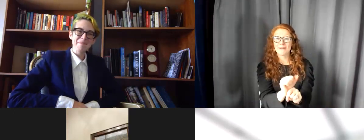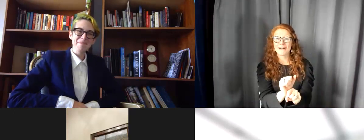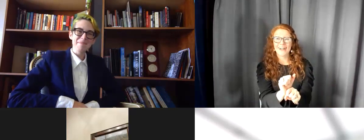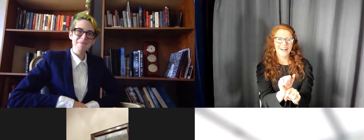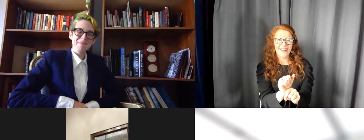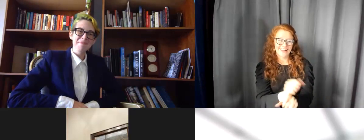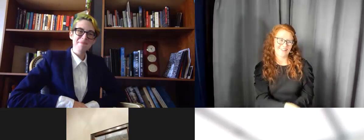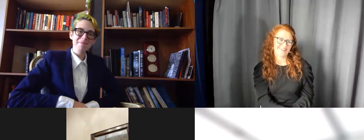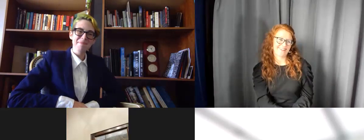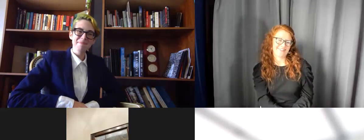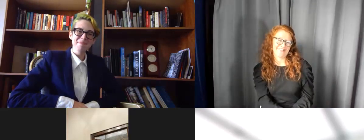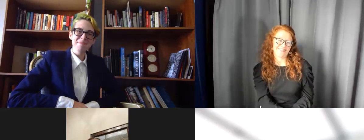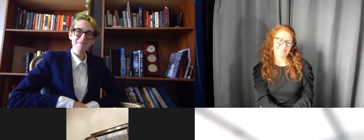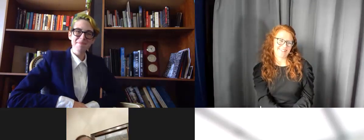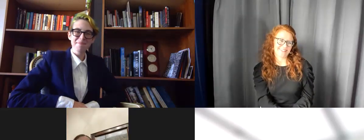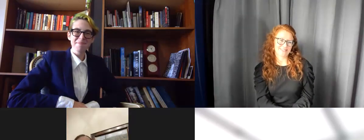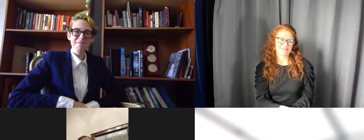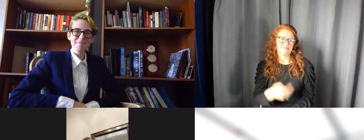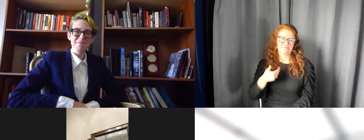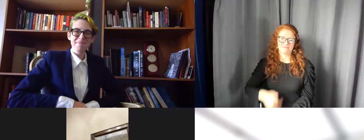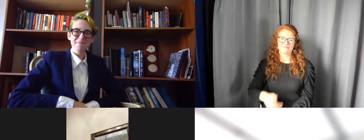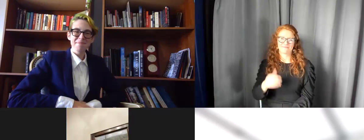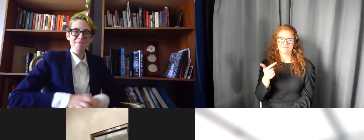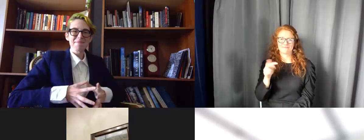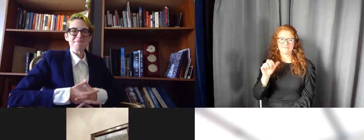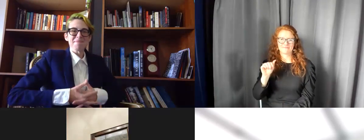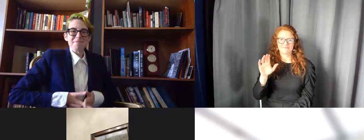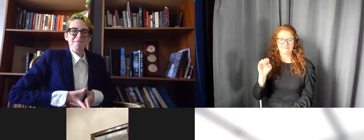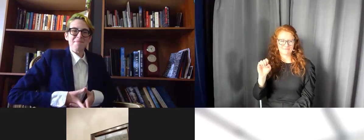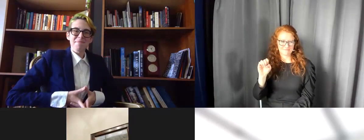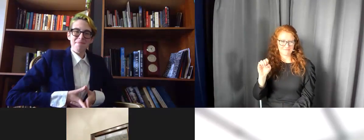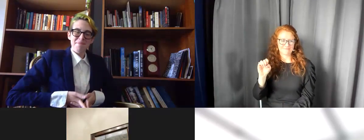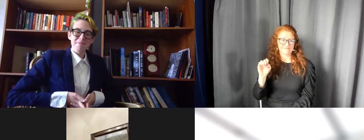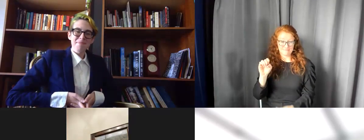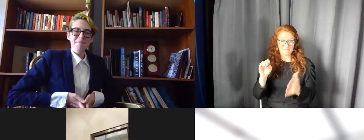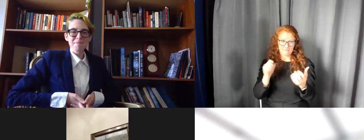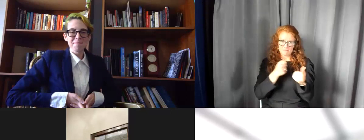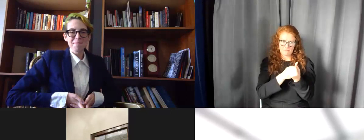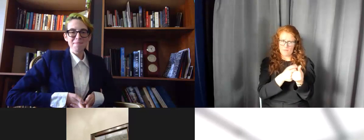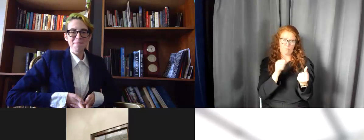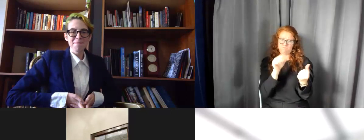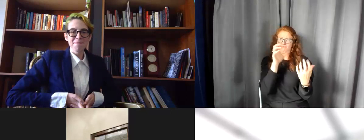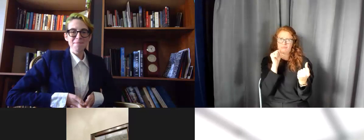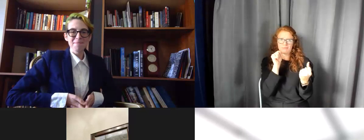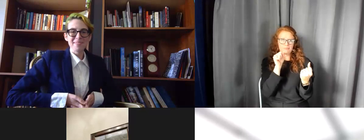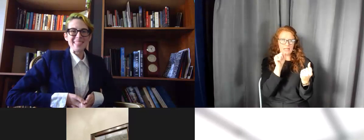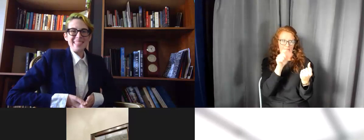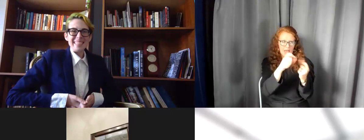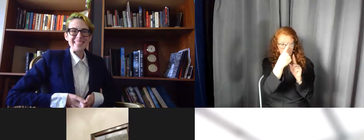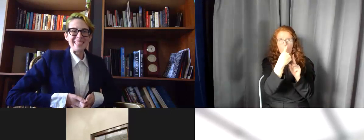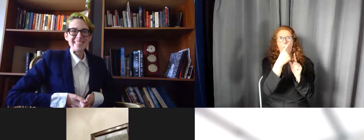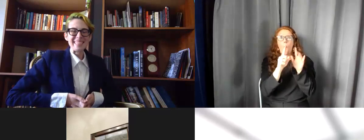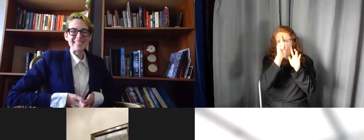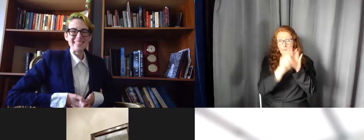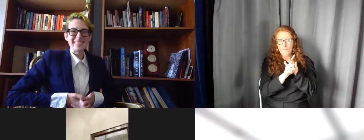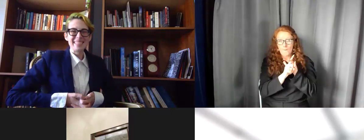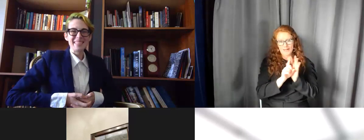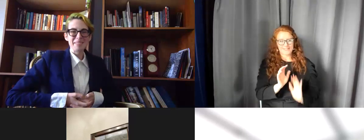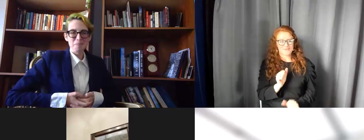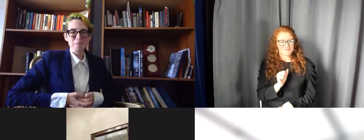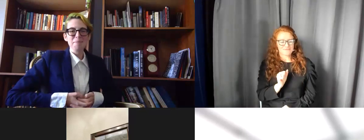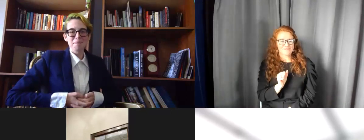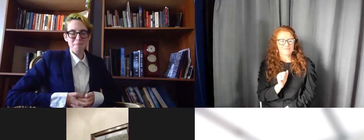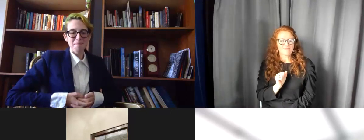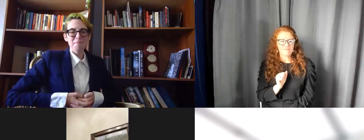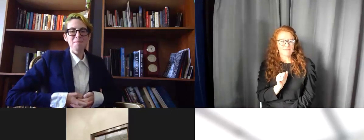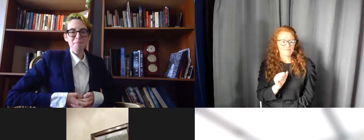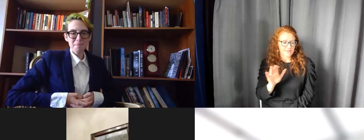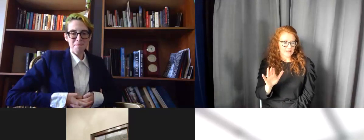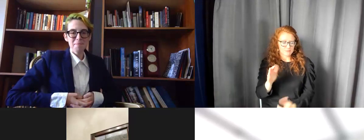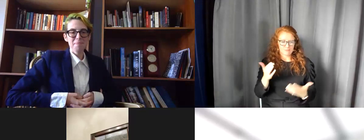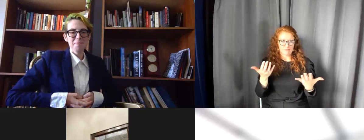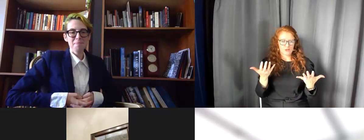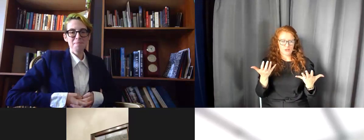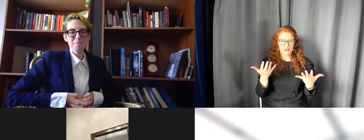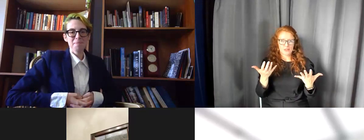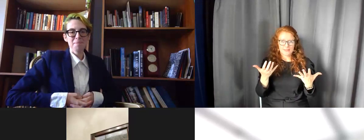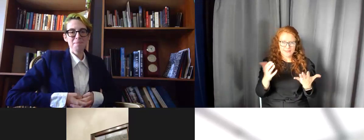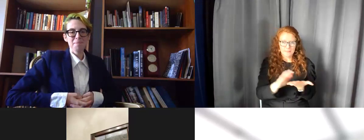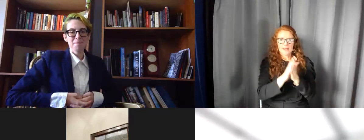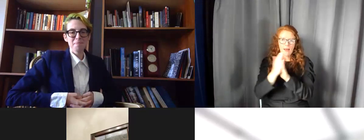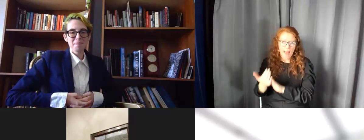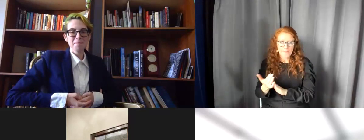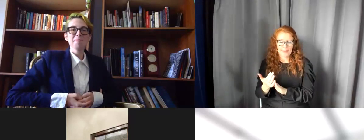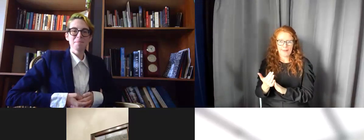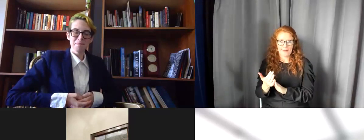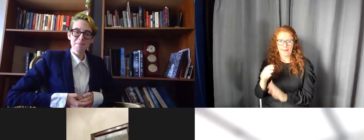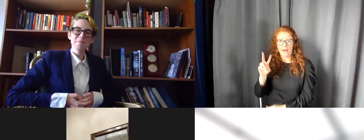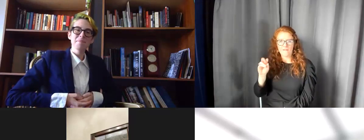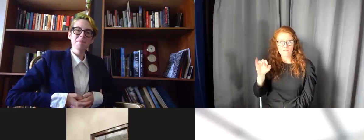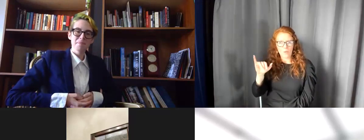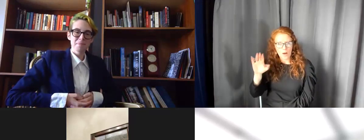Grace: this is Grace going off of what was just said. All of that was really awesome. And he made me think of something, too, with just, you know, being a voice and mentioning when things maybe aren't right, something that I struggle with a lot